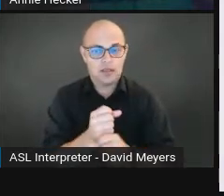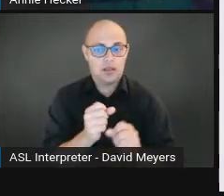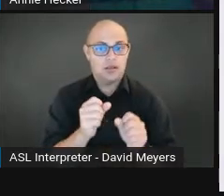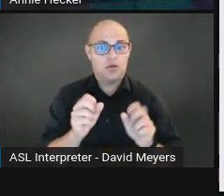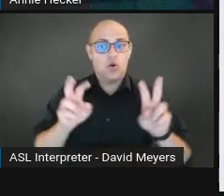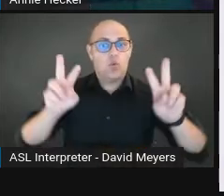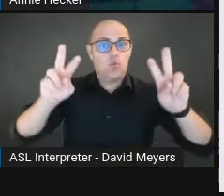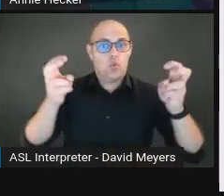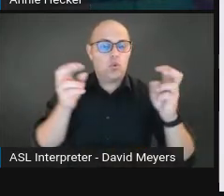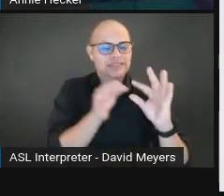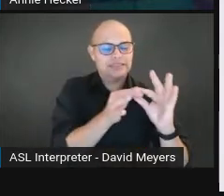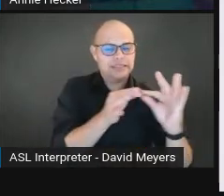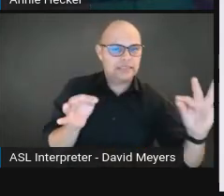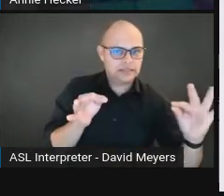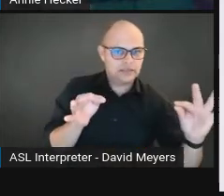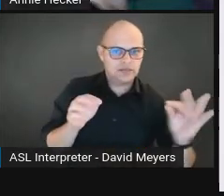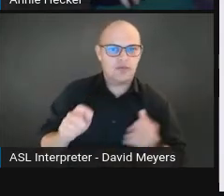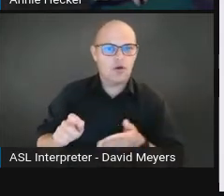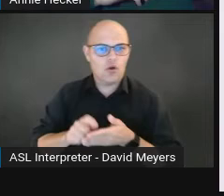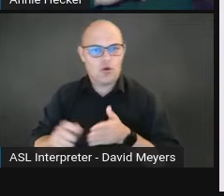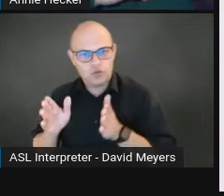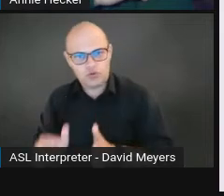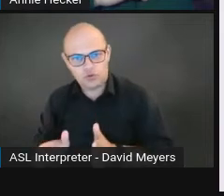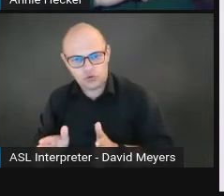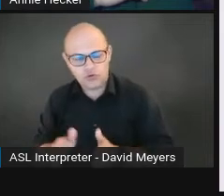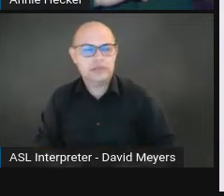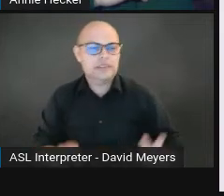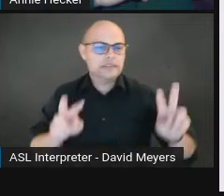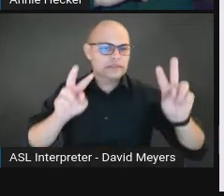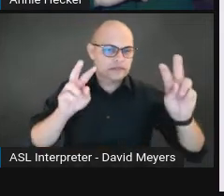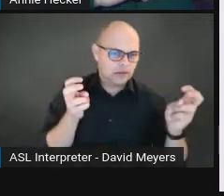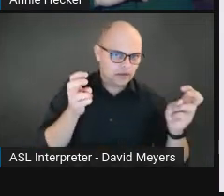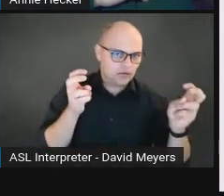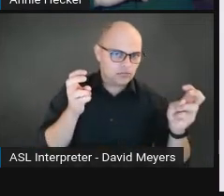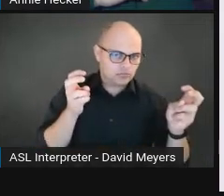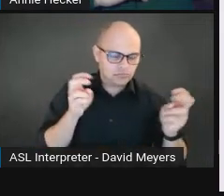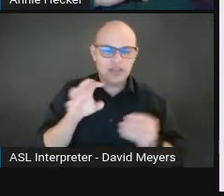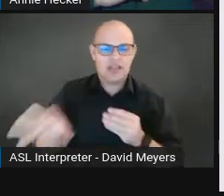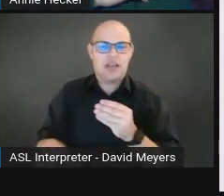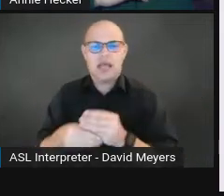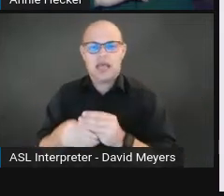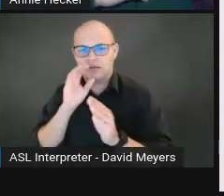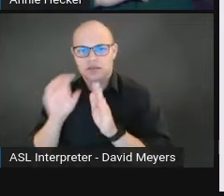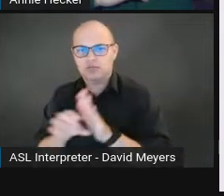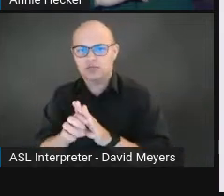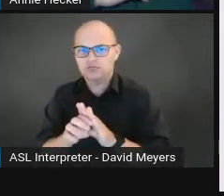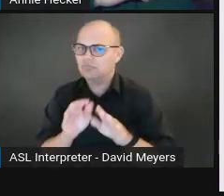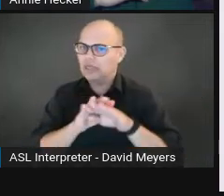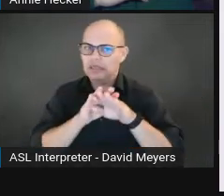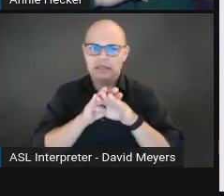and the author, and the title, and then add an image. They can't do anything else with the block.